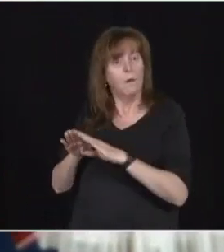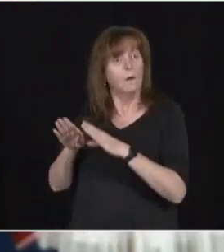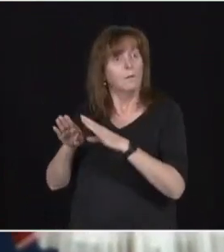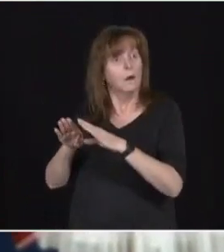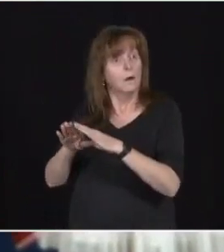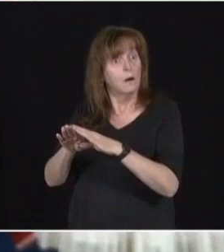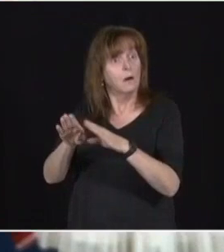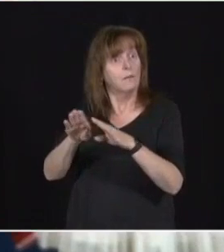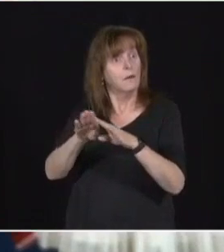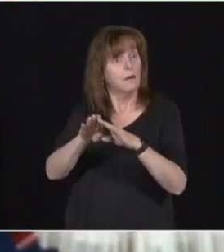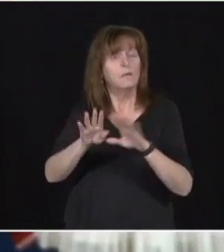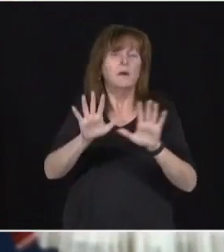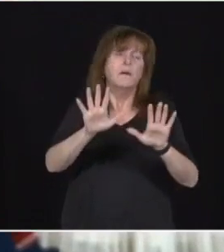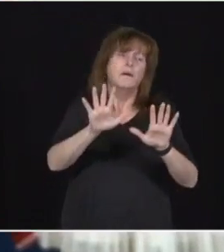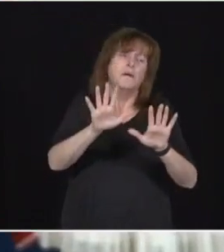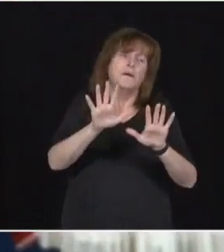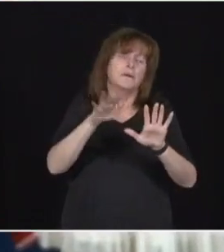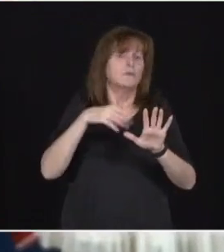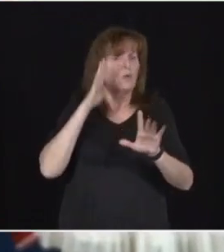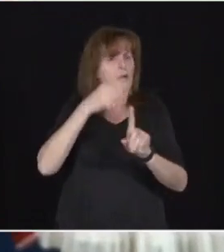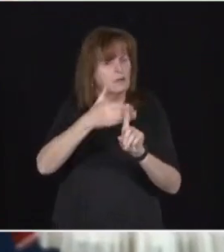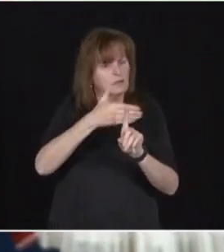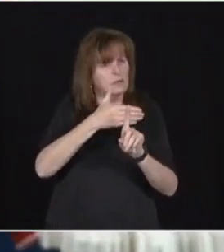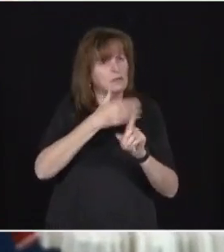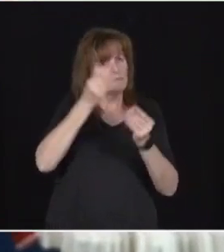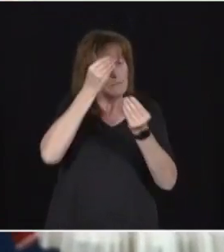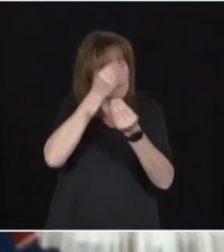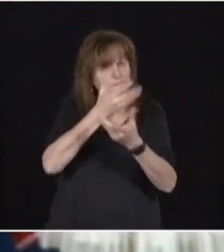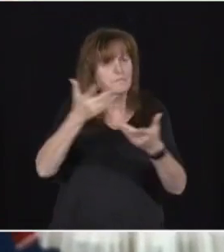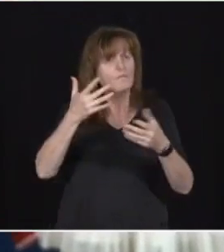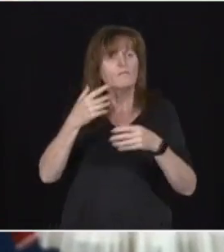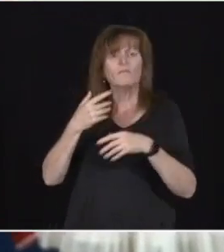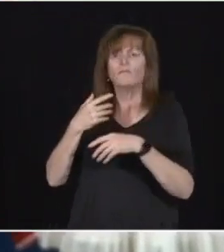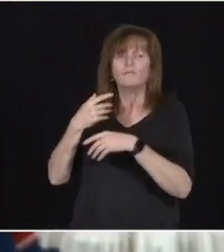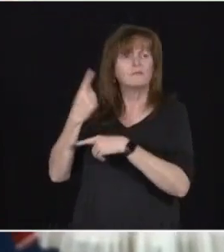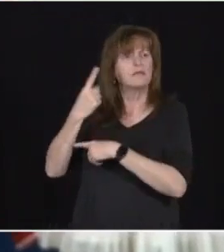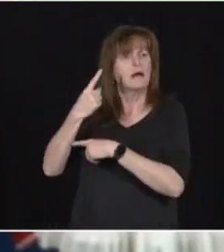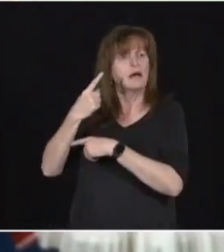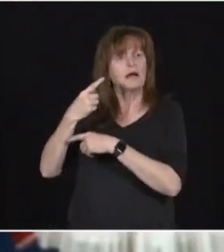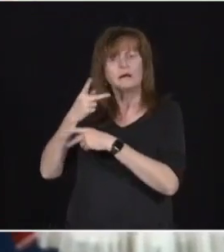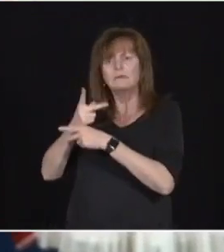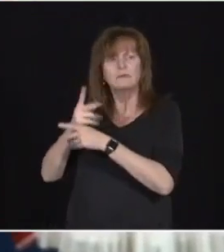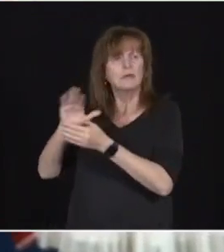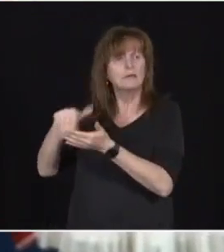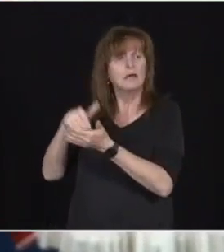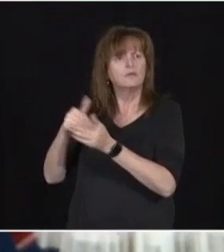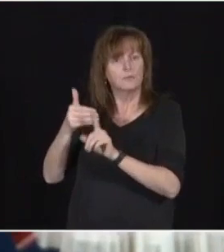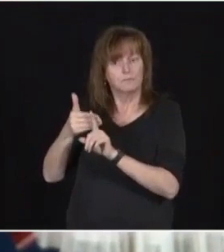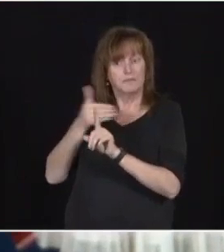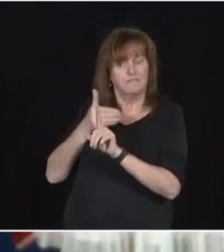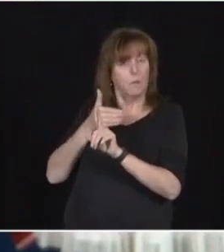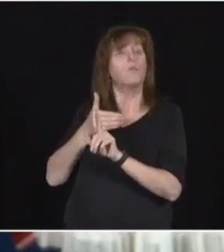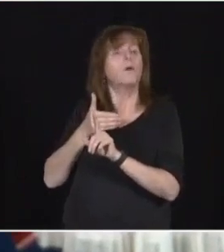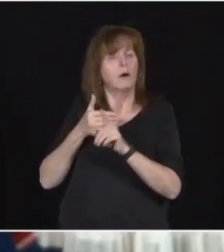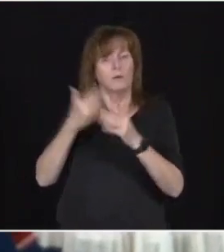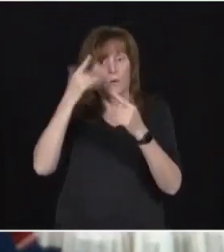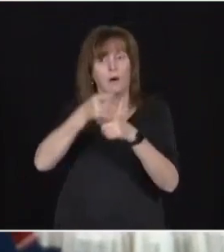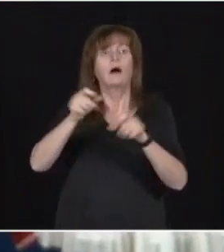at doing. We will give notice to our operators so they can prepare accordingly. We want to make sure parents can return to the